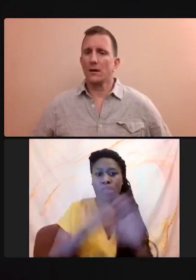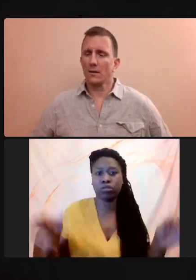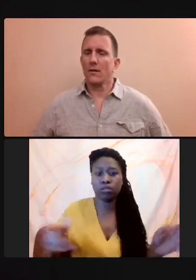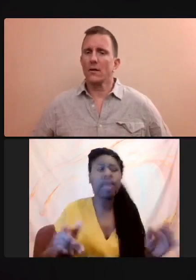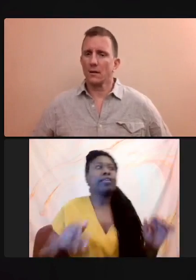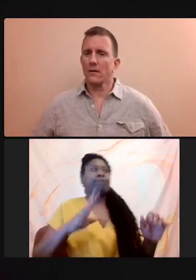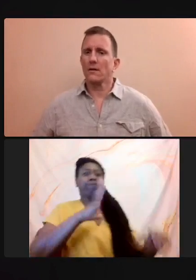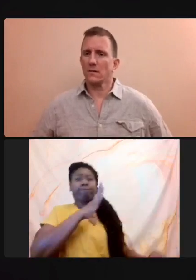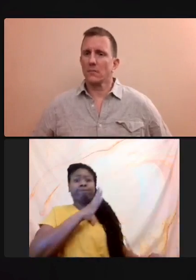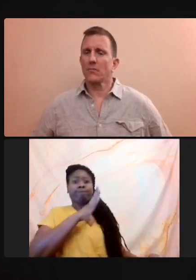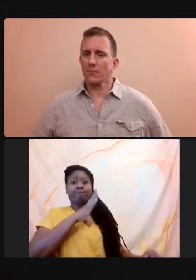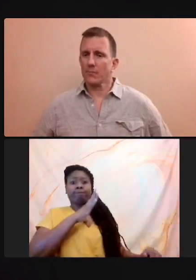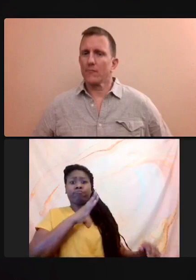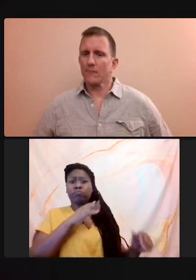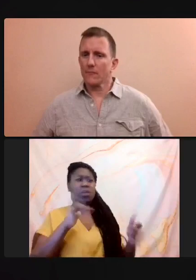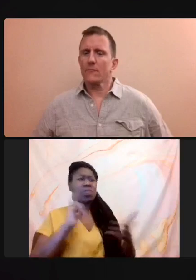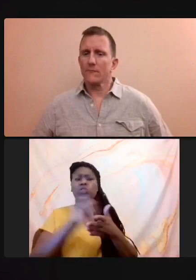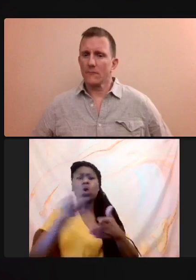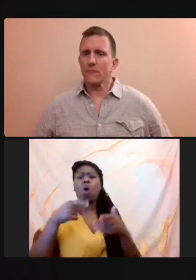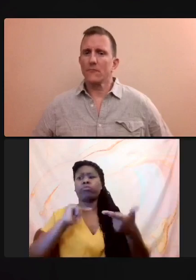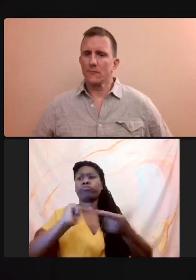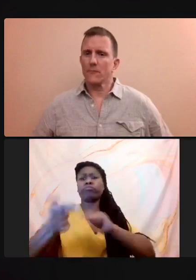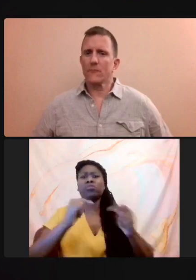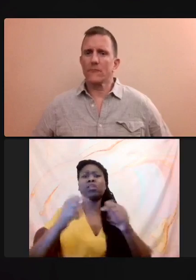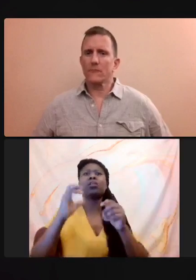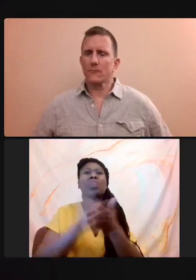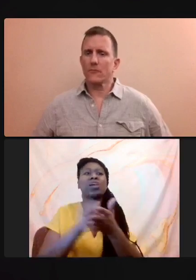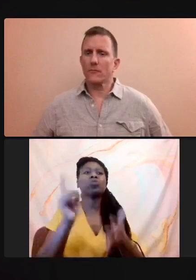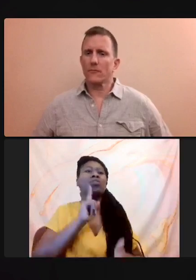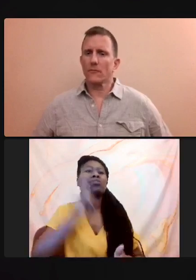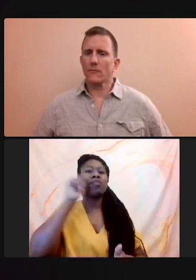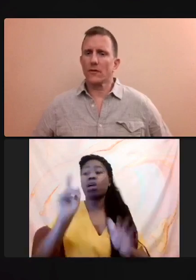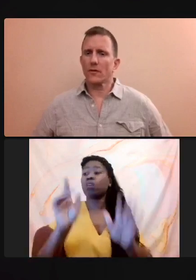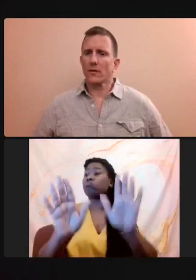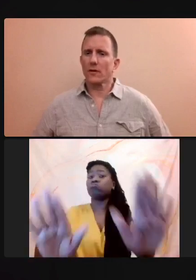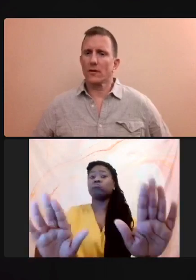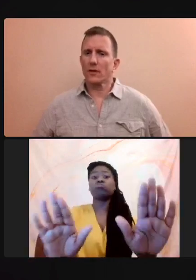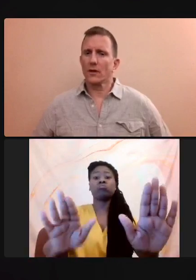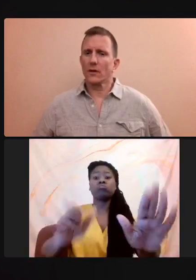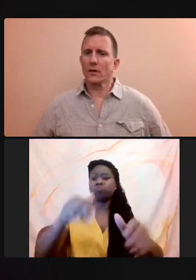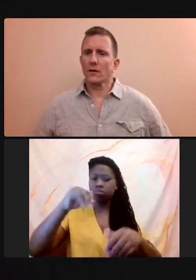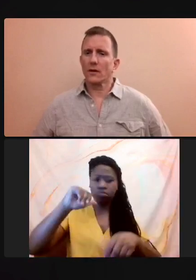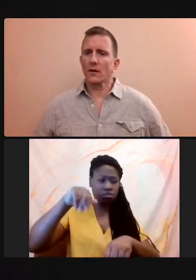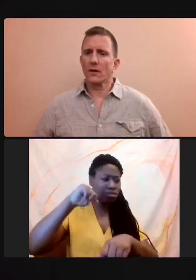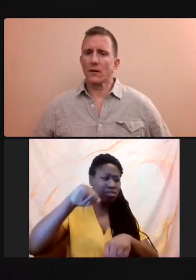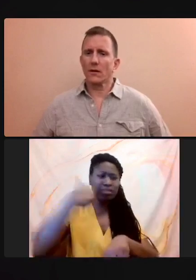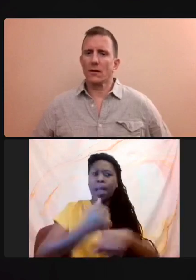So you help me as I help you. You scratch my back, I scrap your right. You talk the talk, I sign the sign, right?